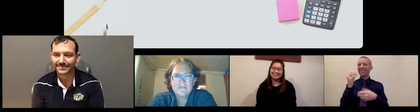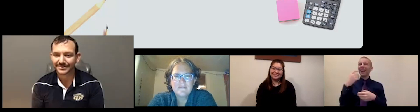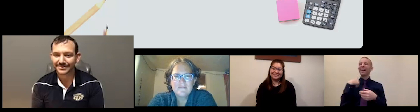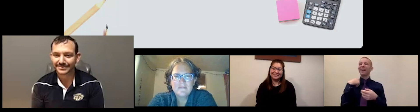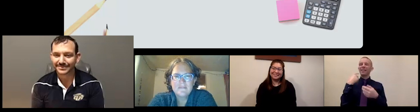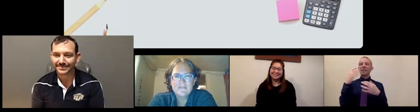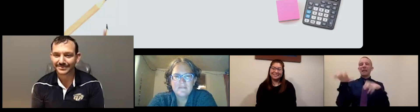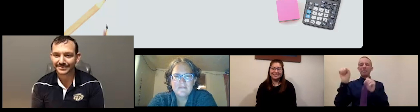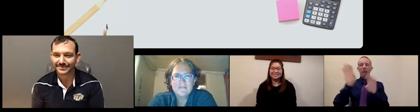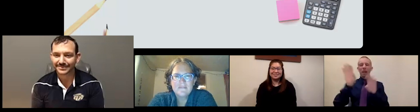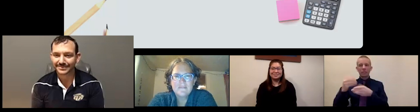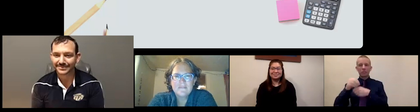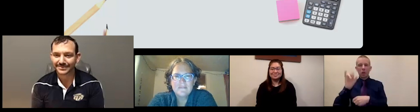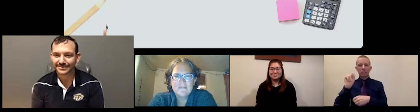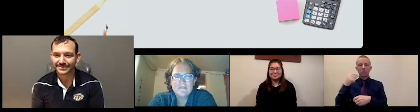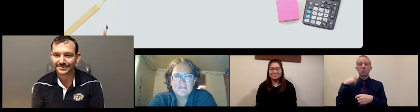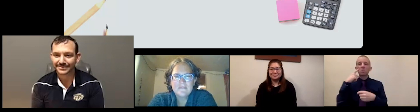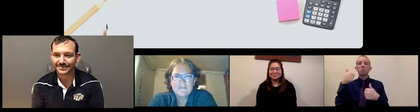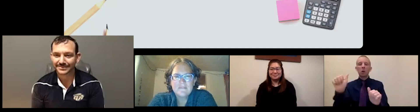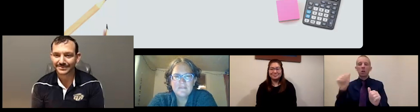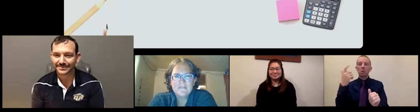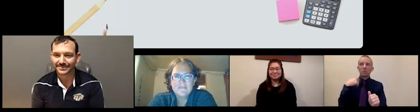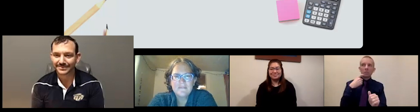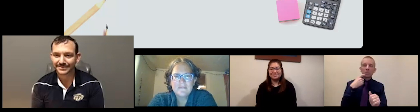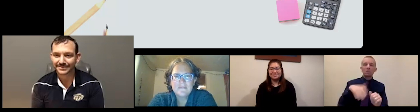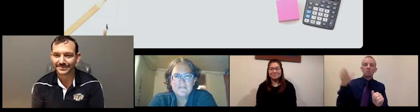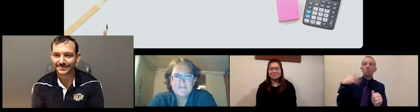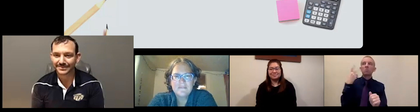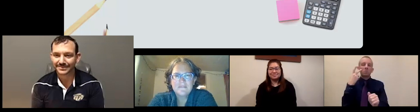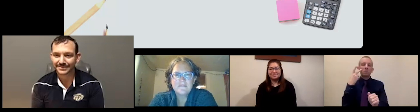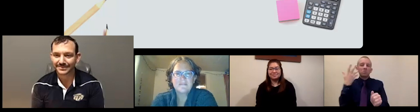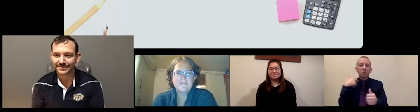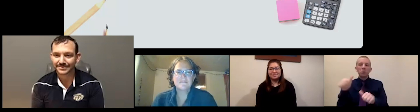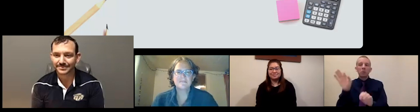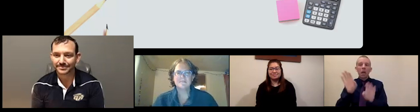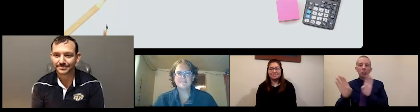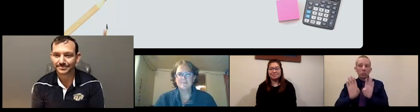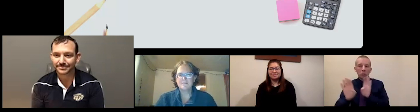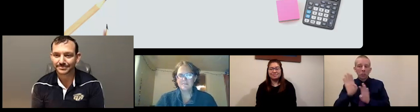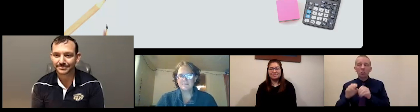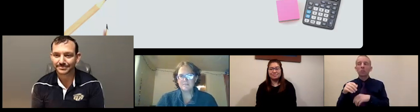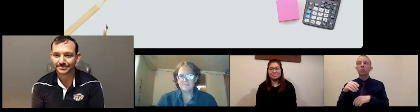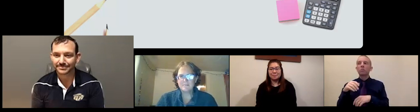So I took biology at RIT. I wanted to try, because I had wanted to be a dentist growing up so I took a biology class.